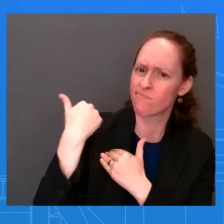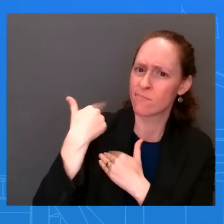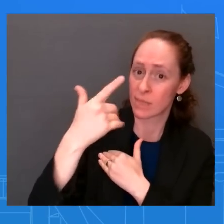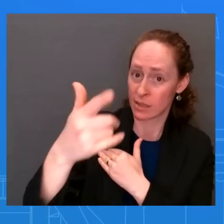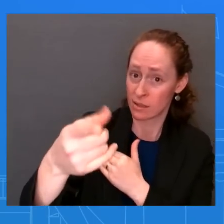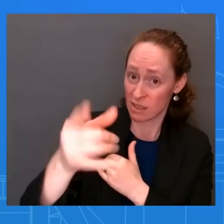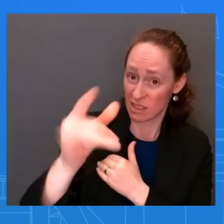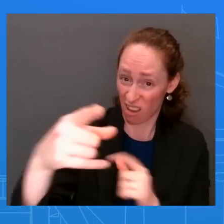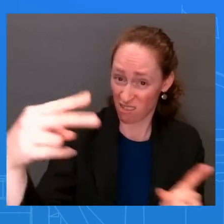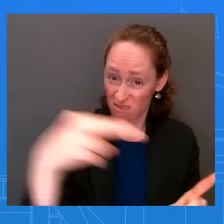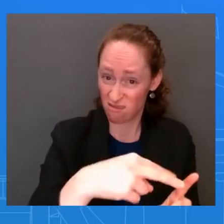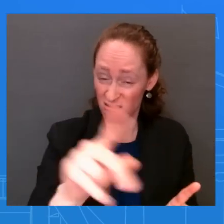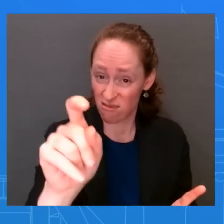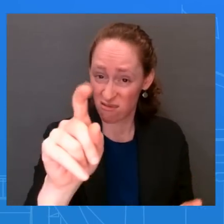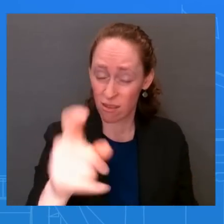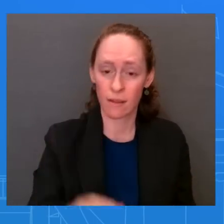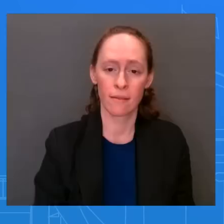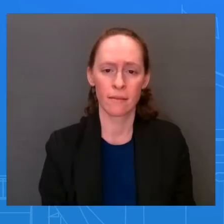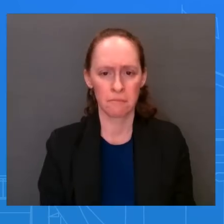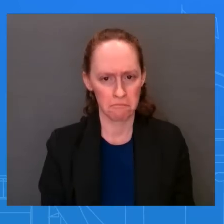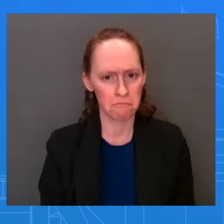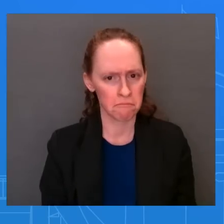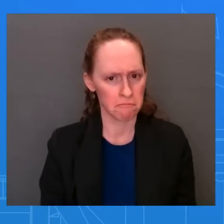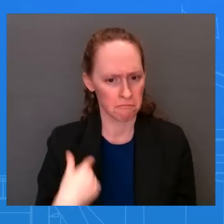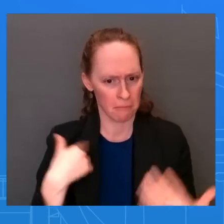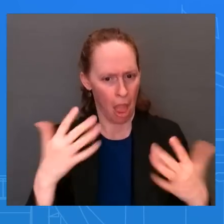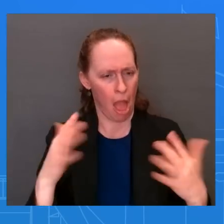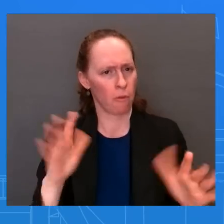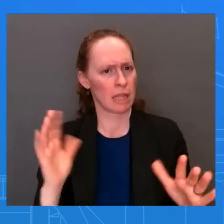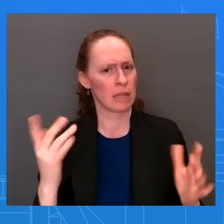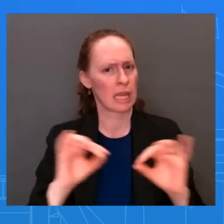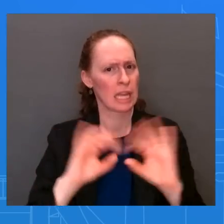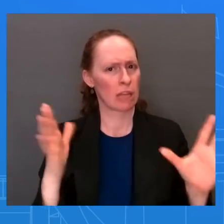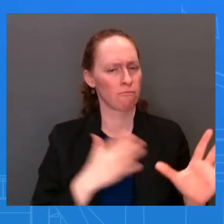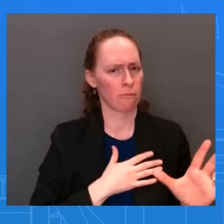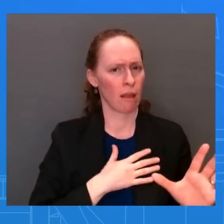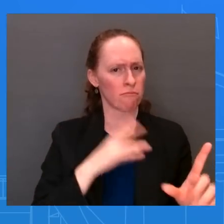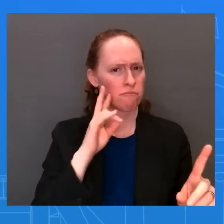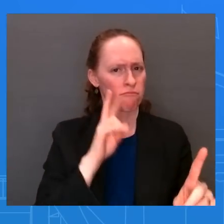I quoted -- the Chamber of Commerce said it would have "catastrophic economic consequences."